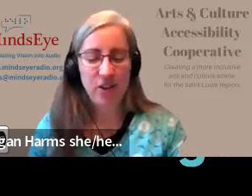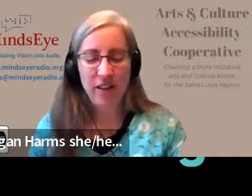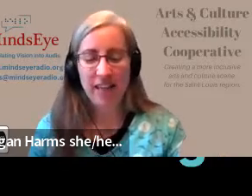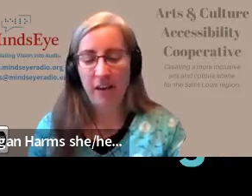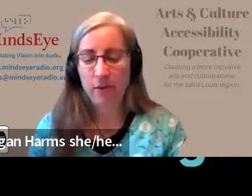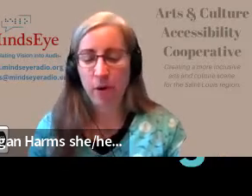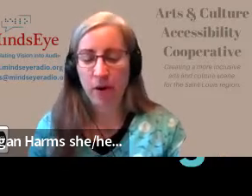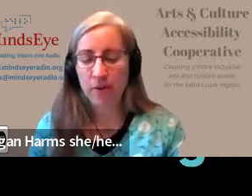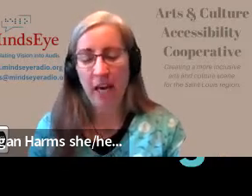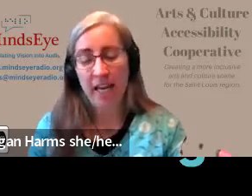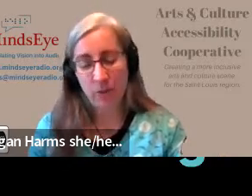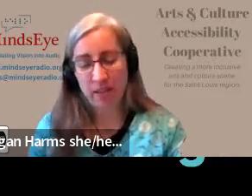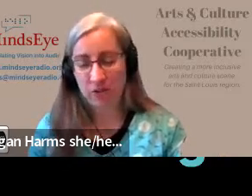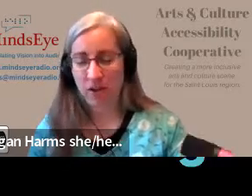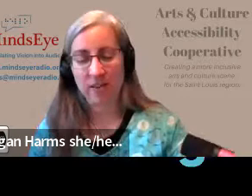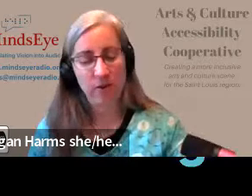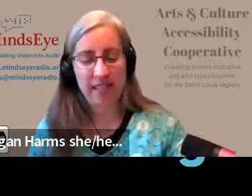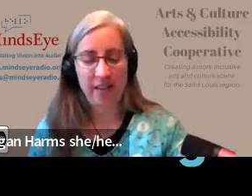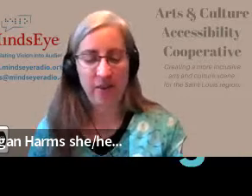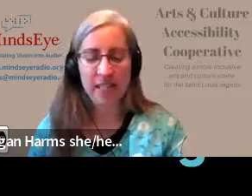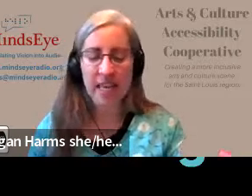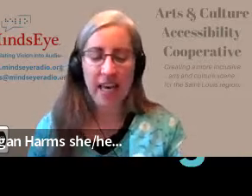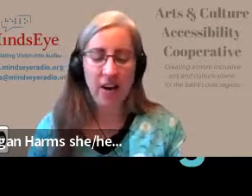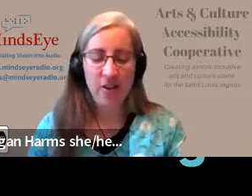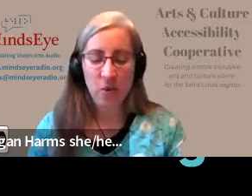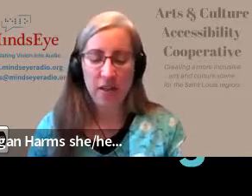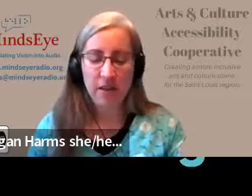the head coach in St. Louis, works for